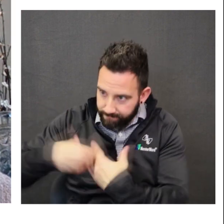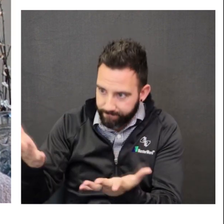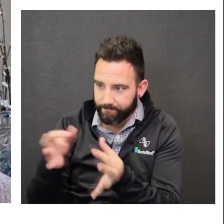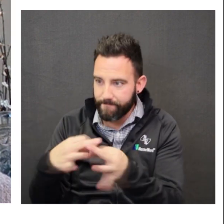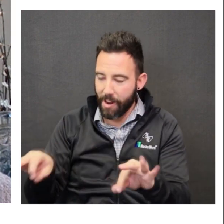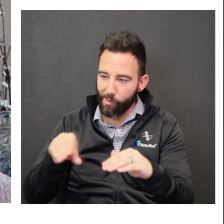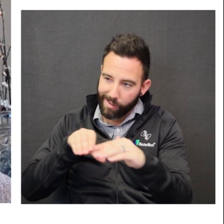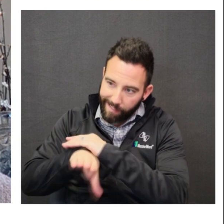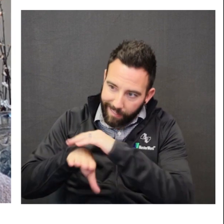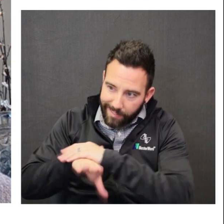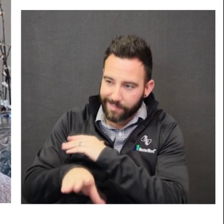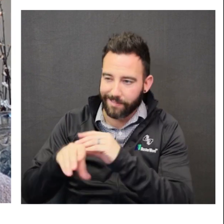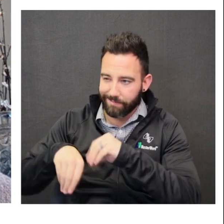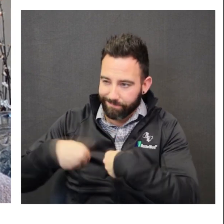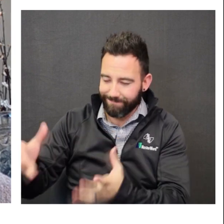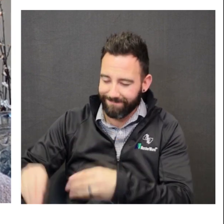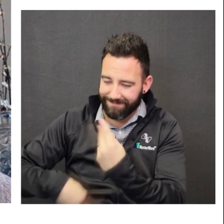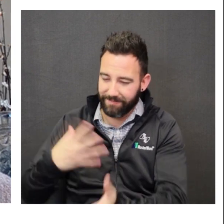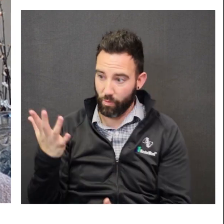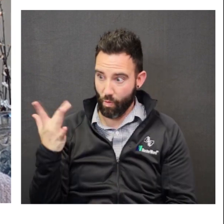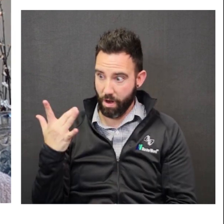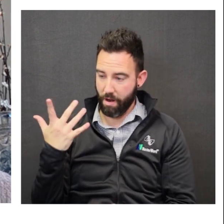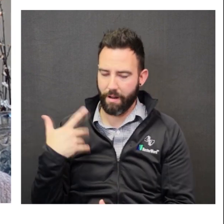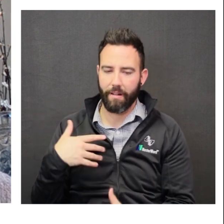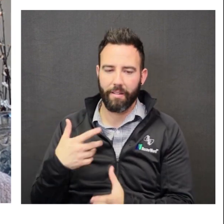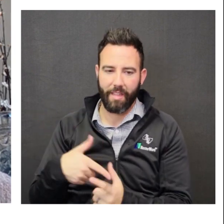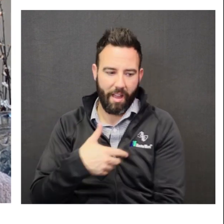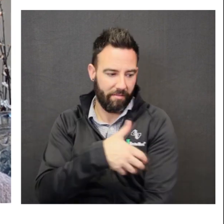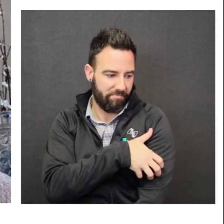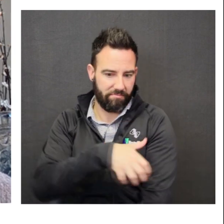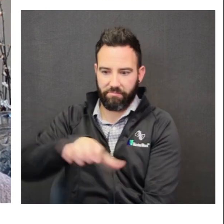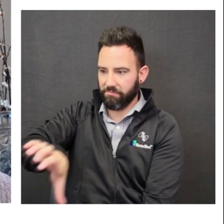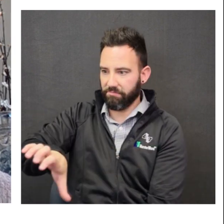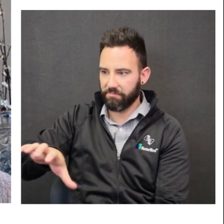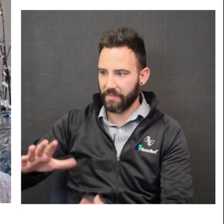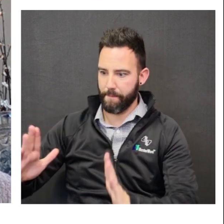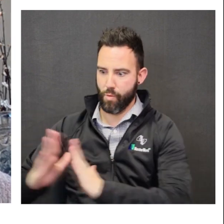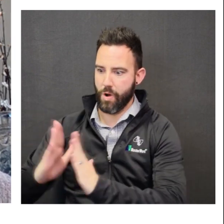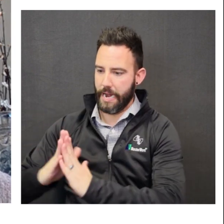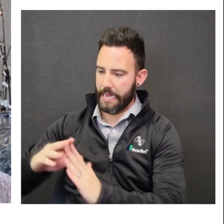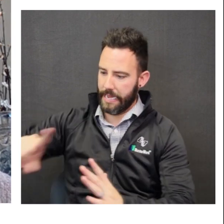to provide language access because that empowers entire